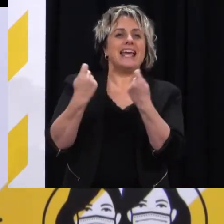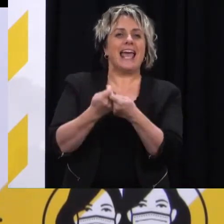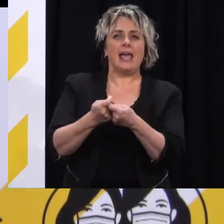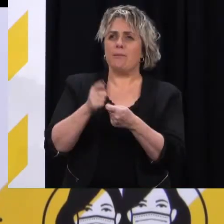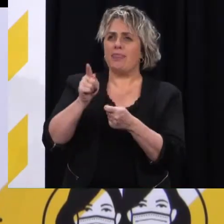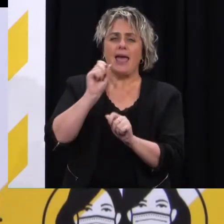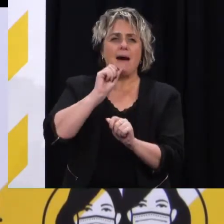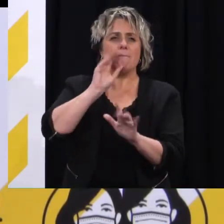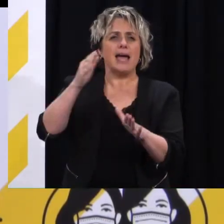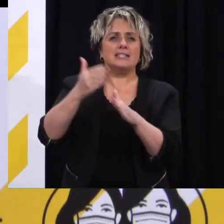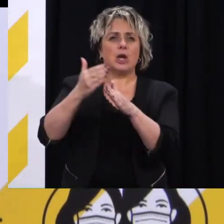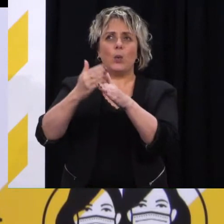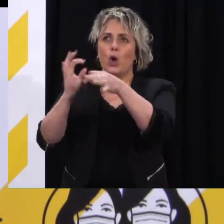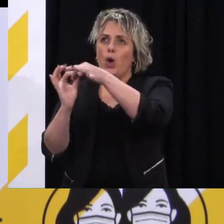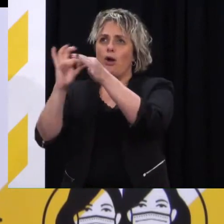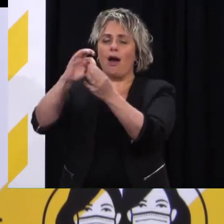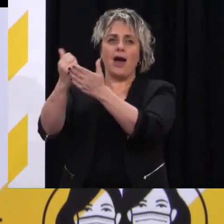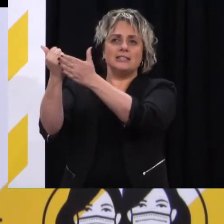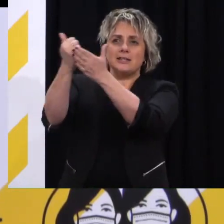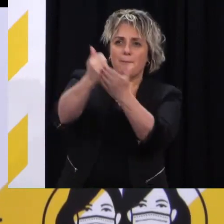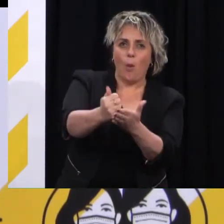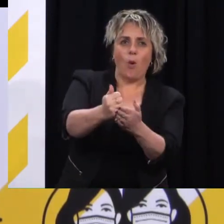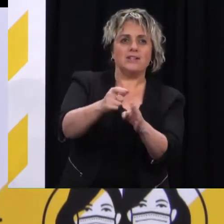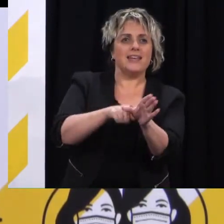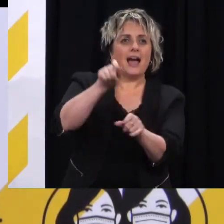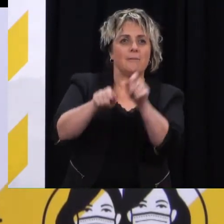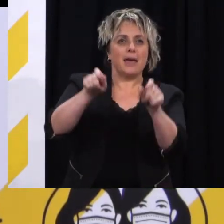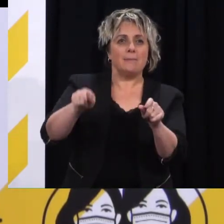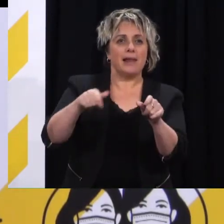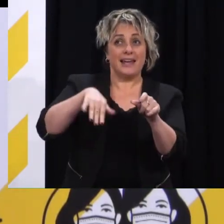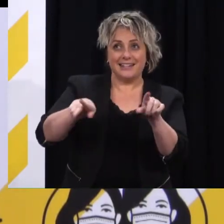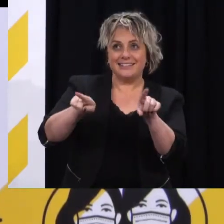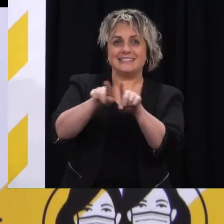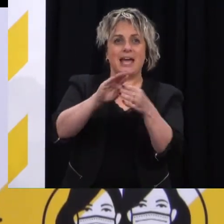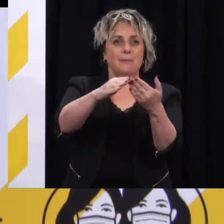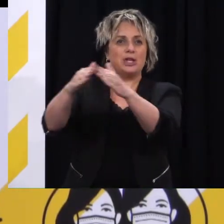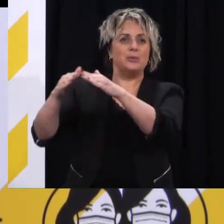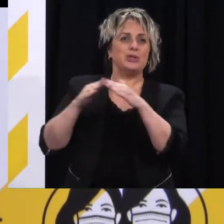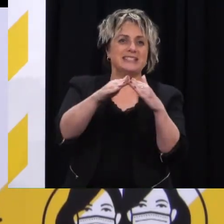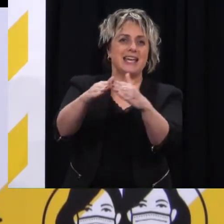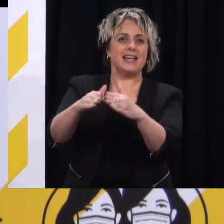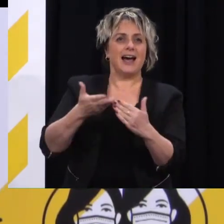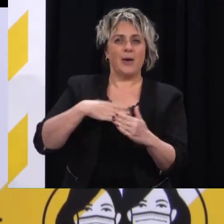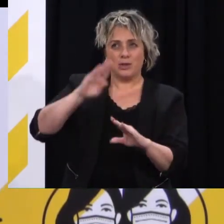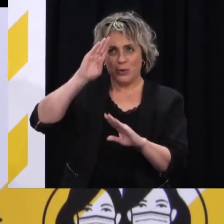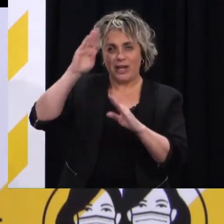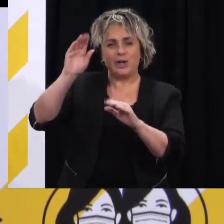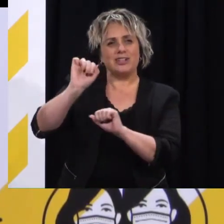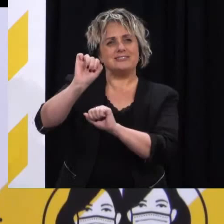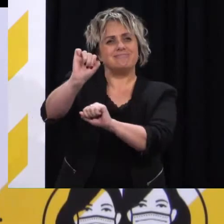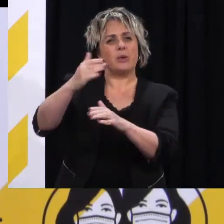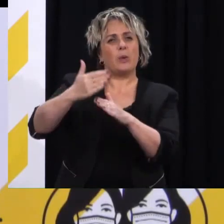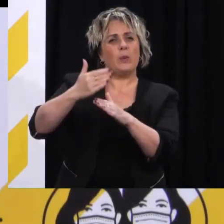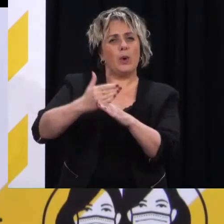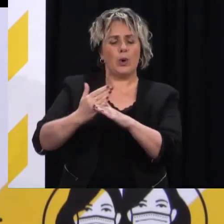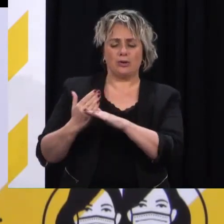I have met, for instance, the